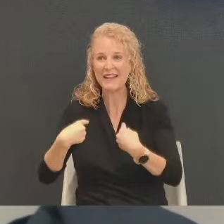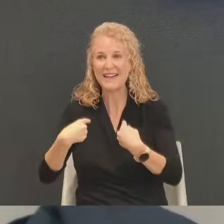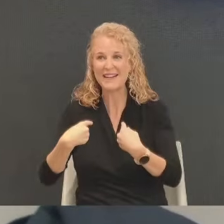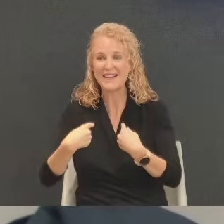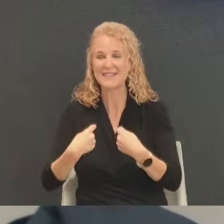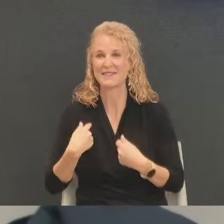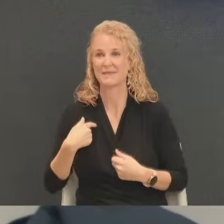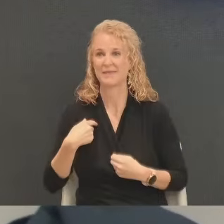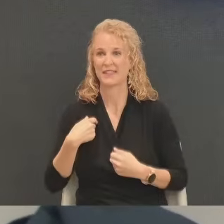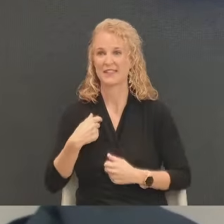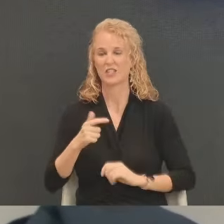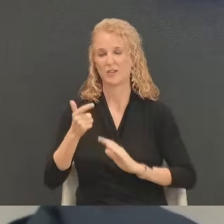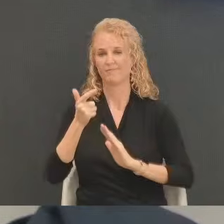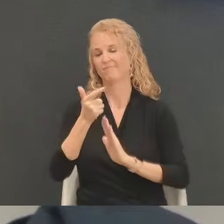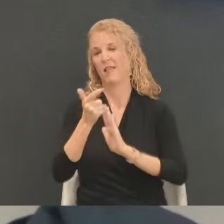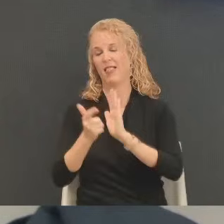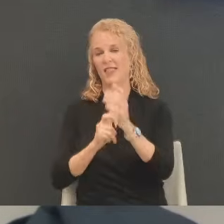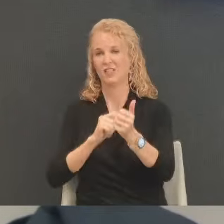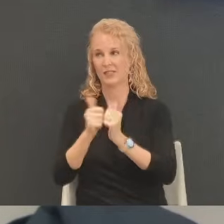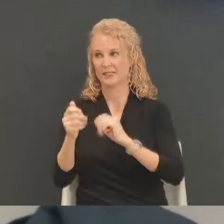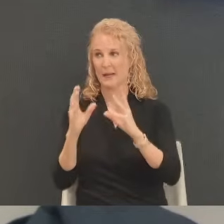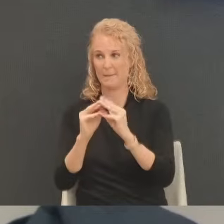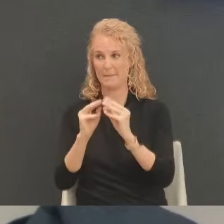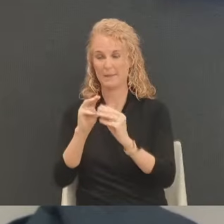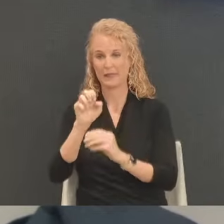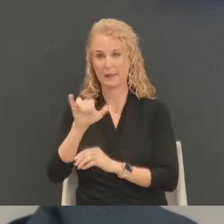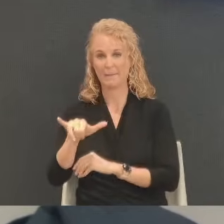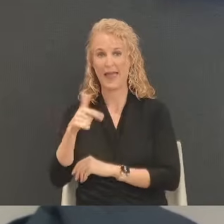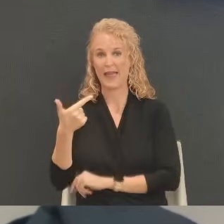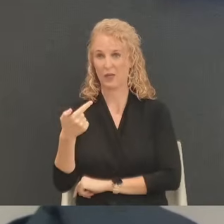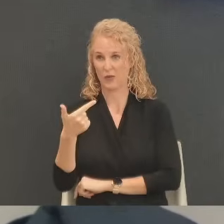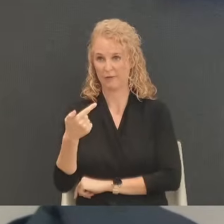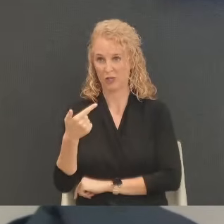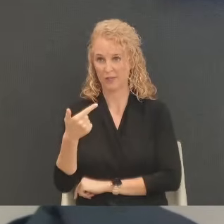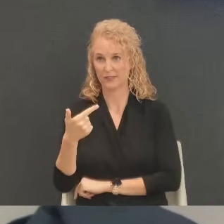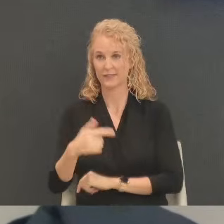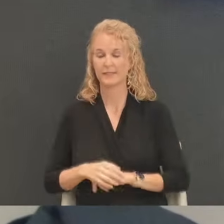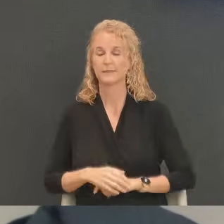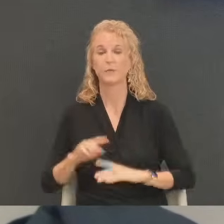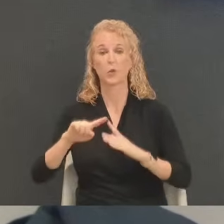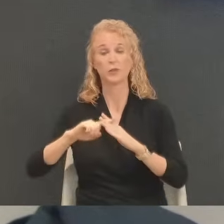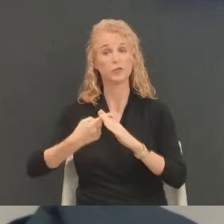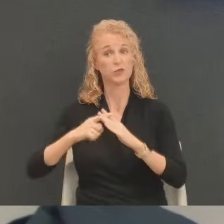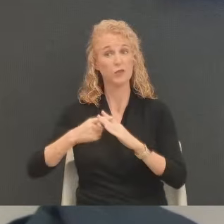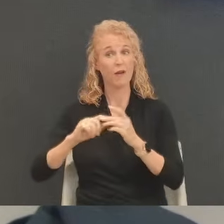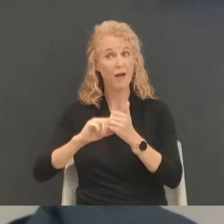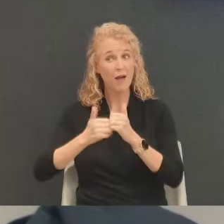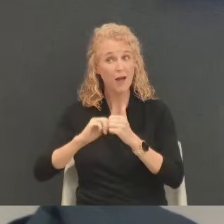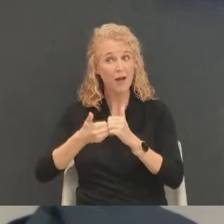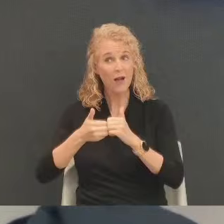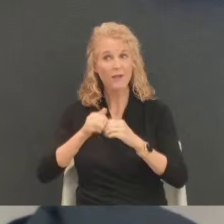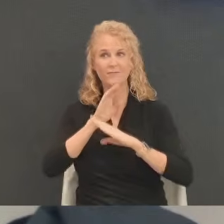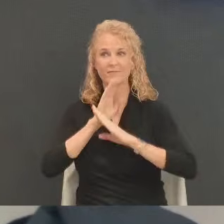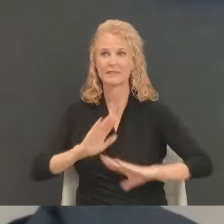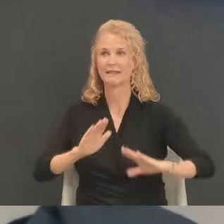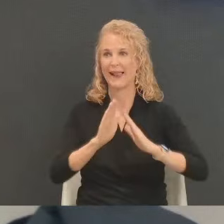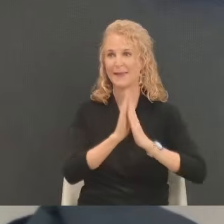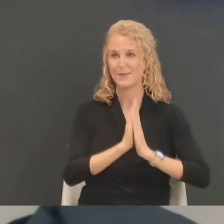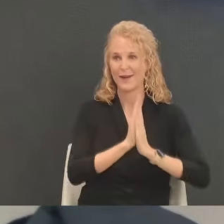our legislative meeting of May the 21st. we start our meeting out with a silent prayer and a pledge